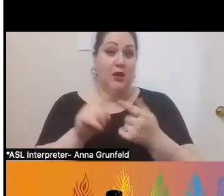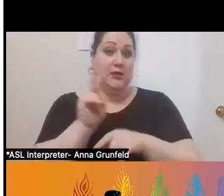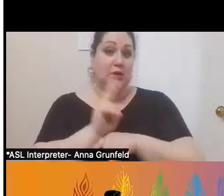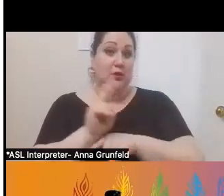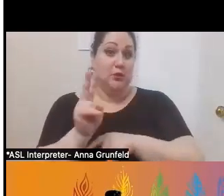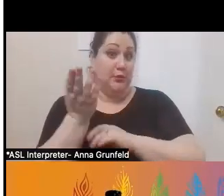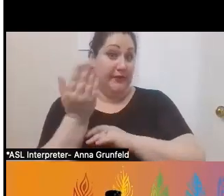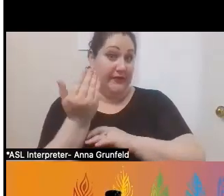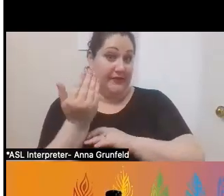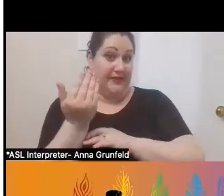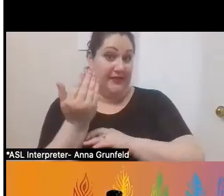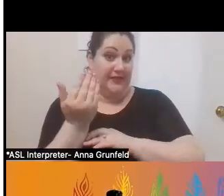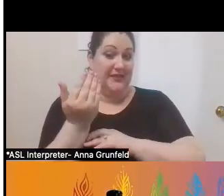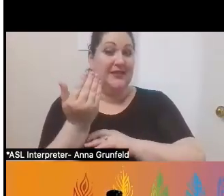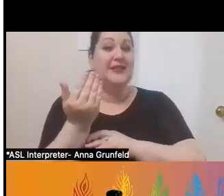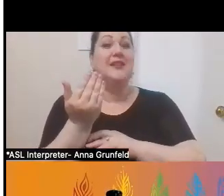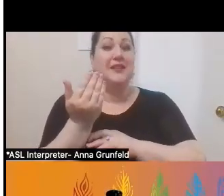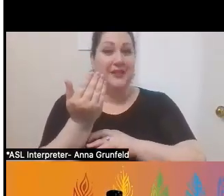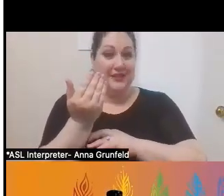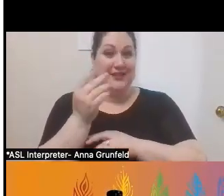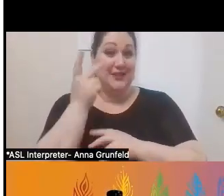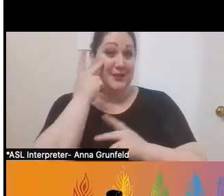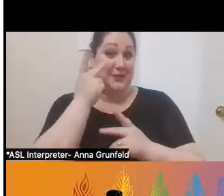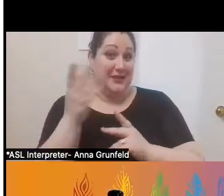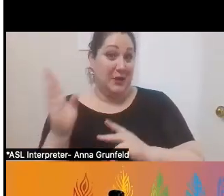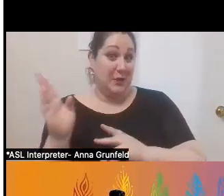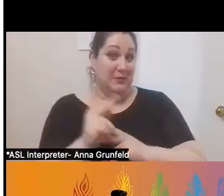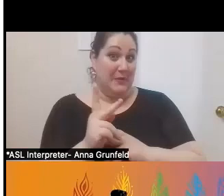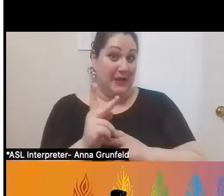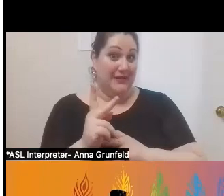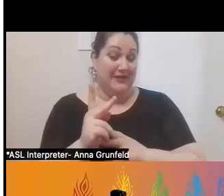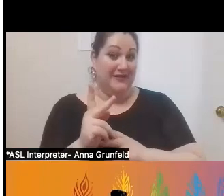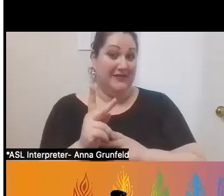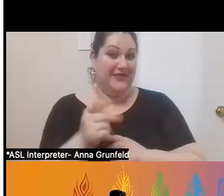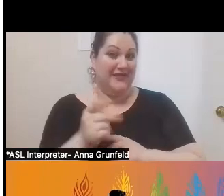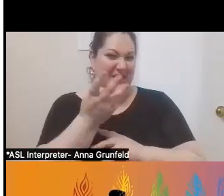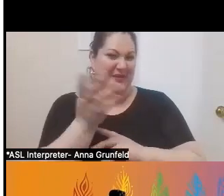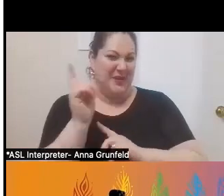So we will see you all back here in just a few moments. Bye for now.